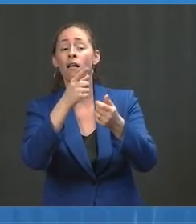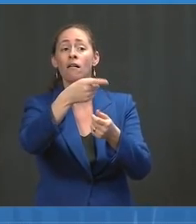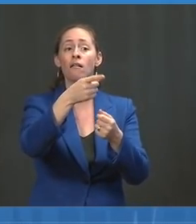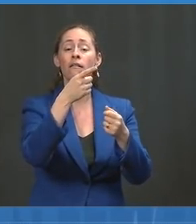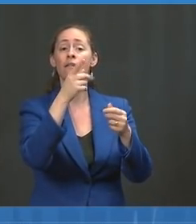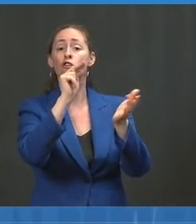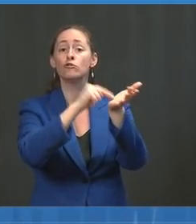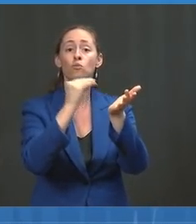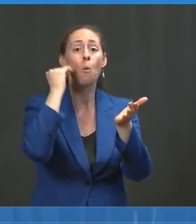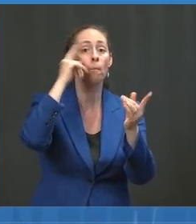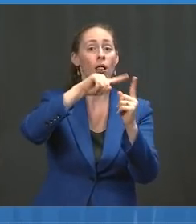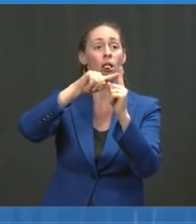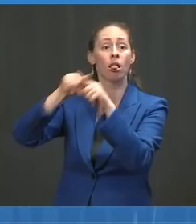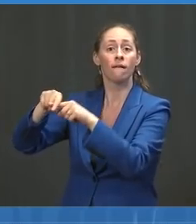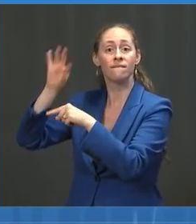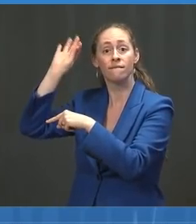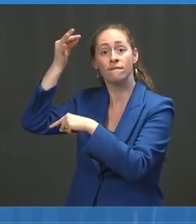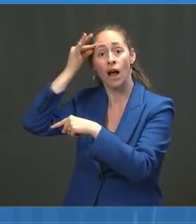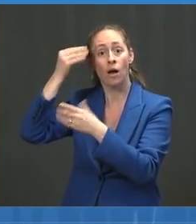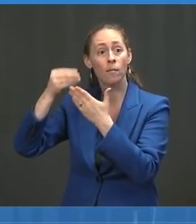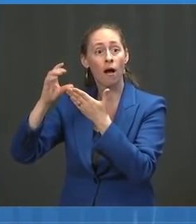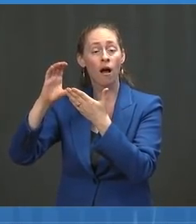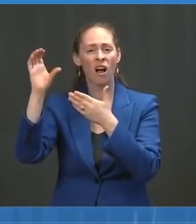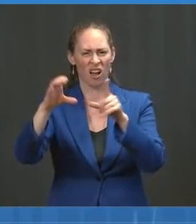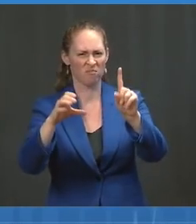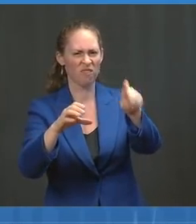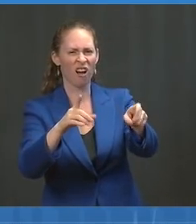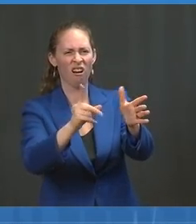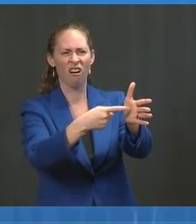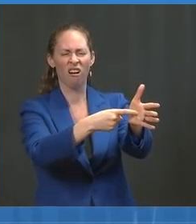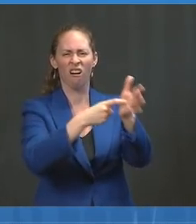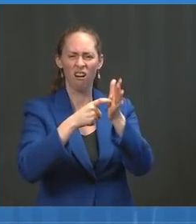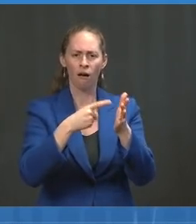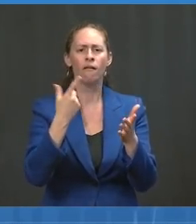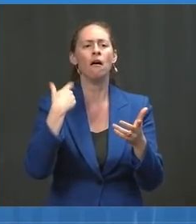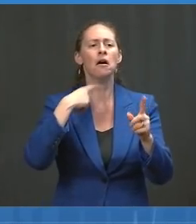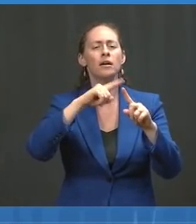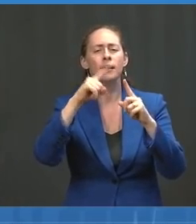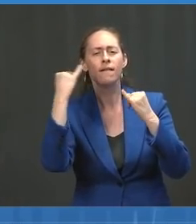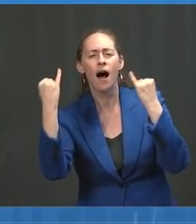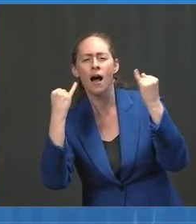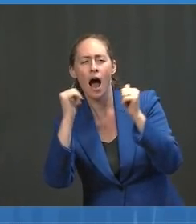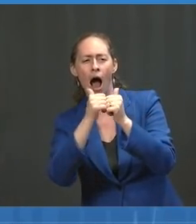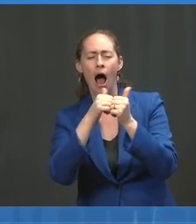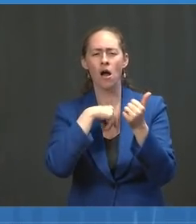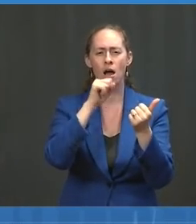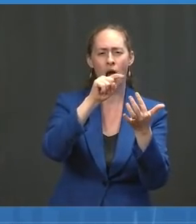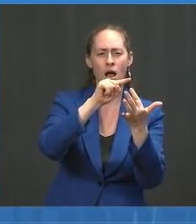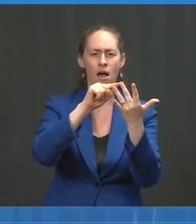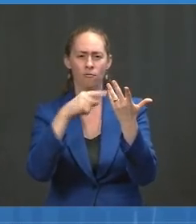We'll continue to look at every possible lever the federal government can pull to help curb this virus.